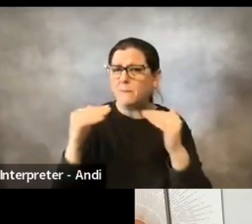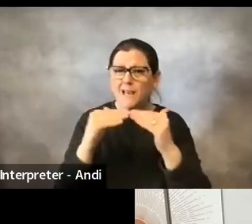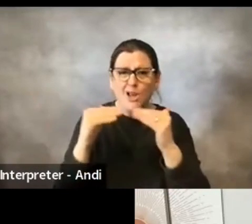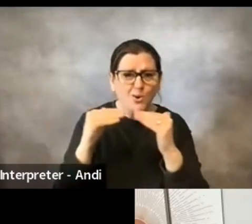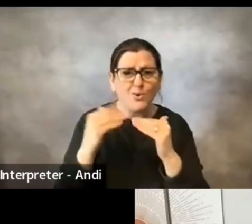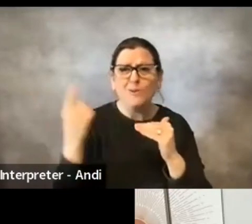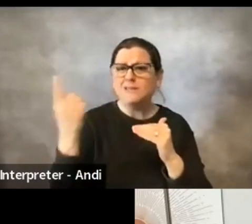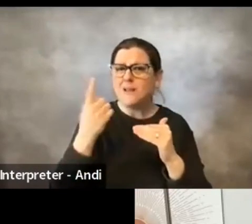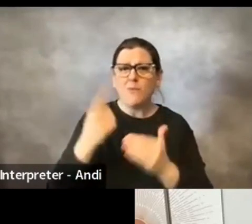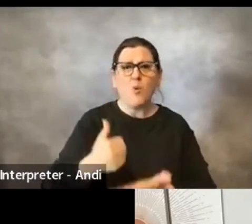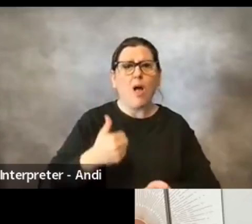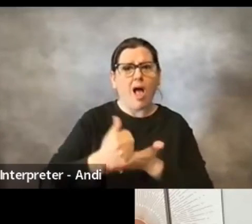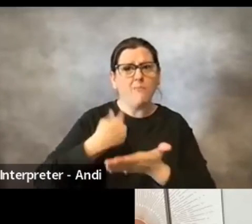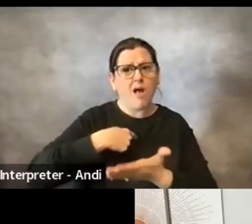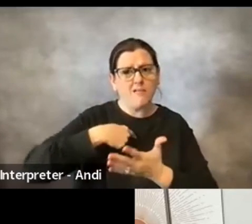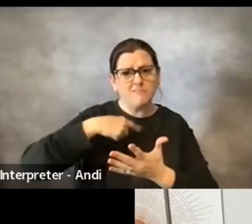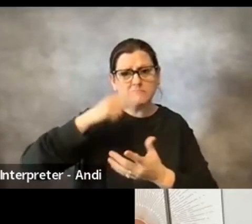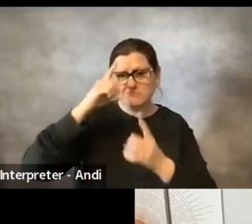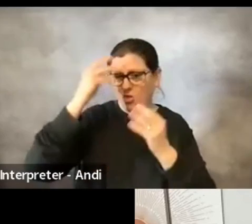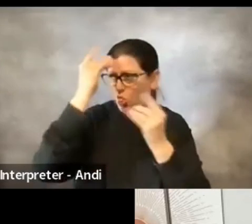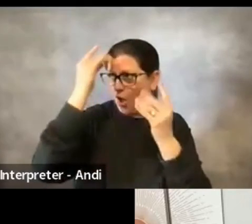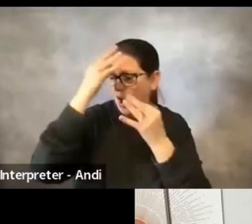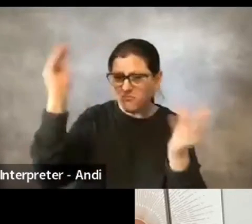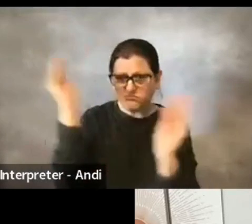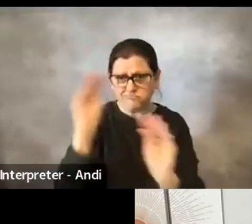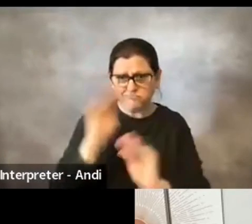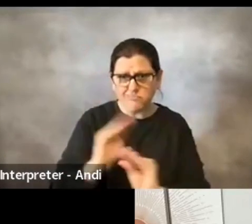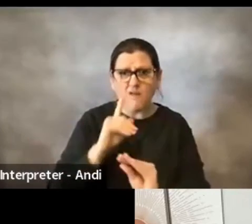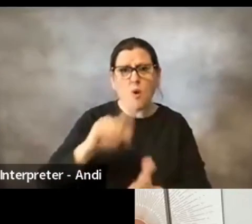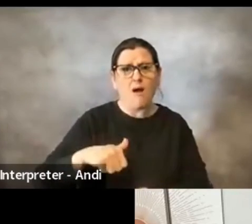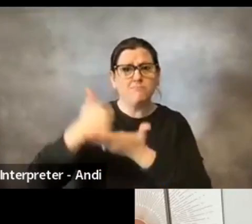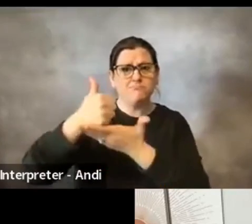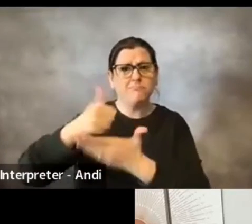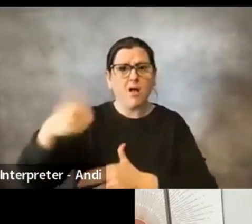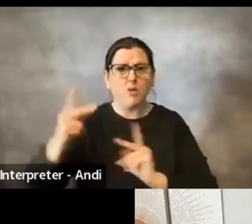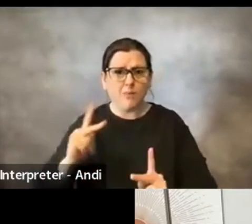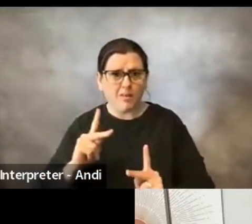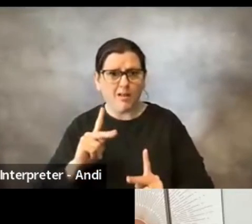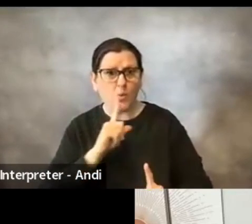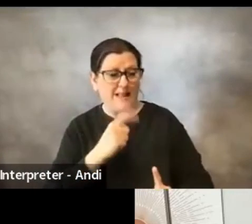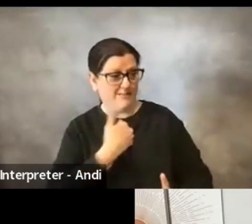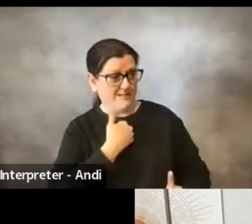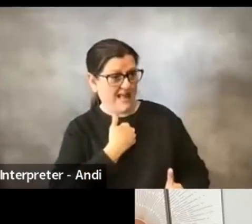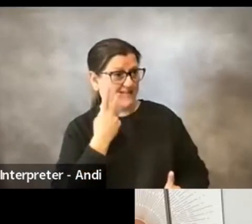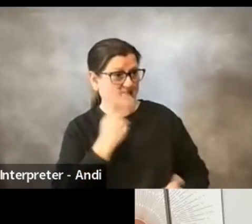to help us formulate our ideas, so that we can help others. I know for a fact, I may not see change while I'm here. But I can